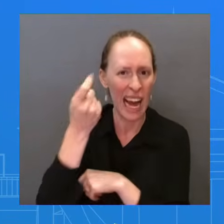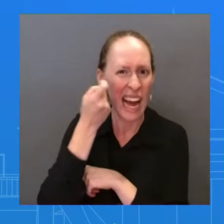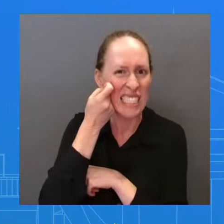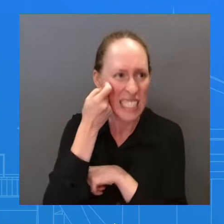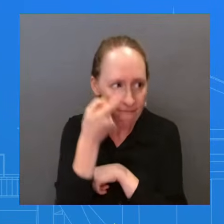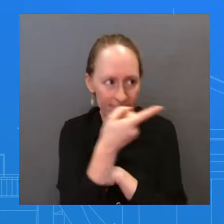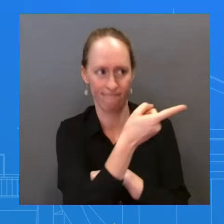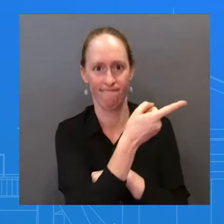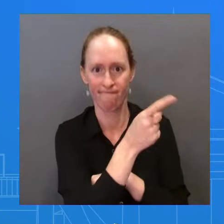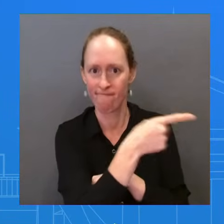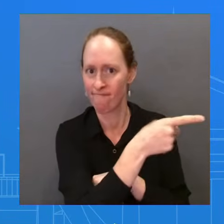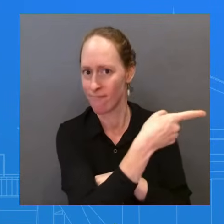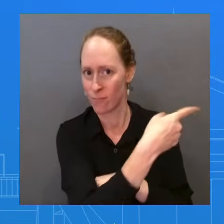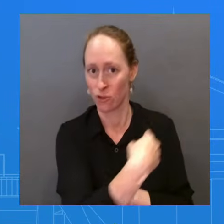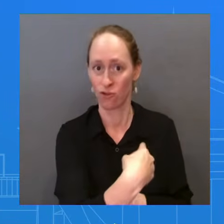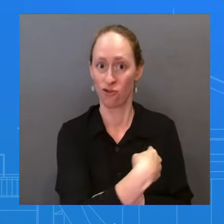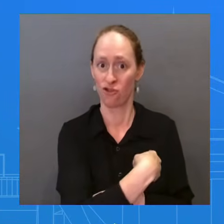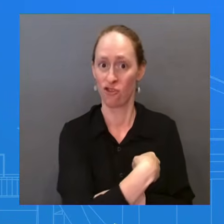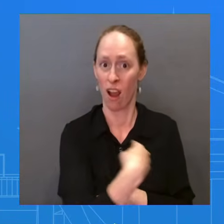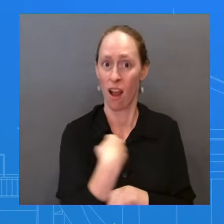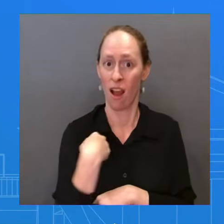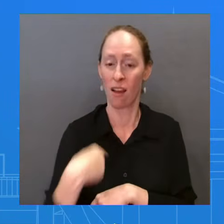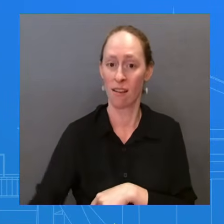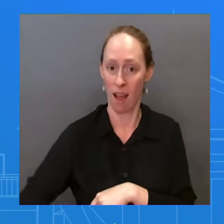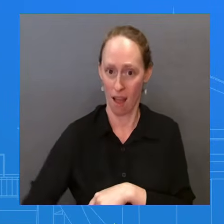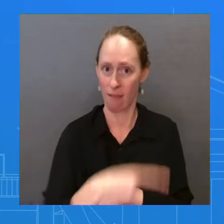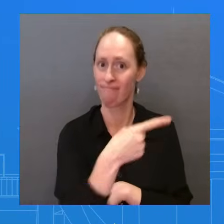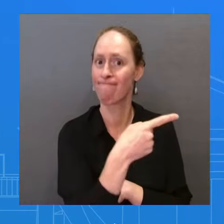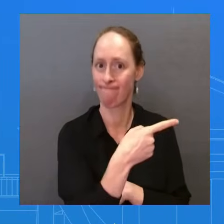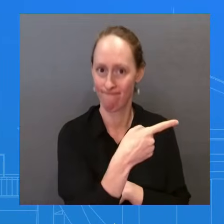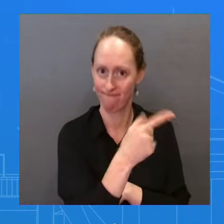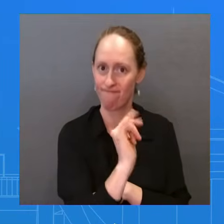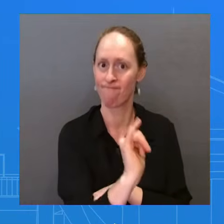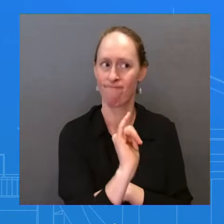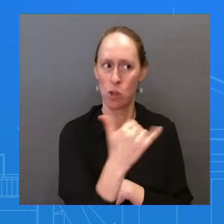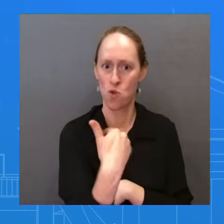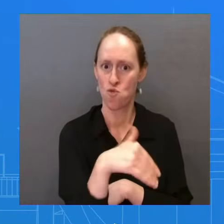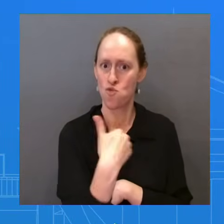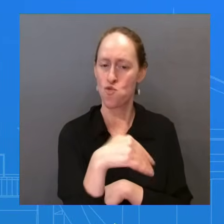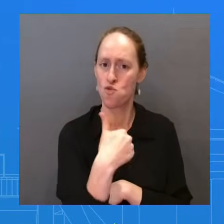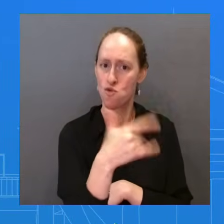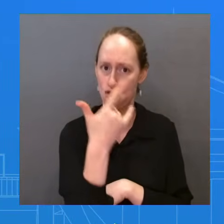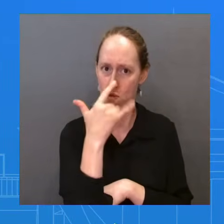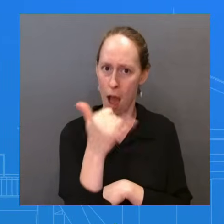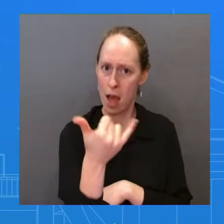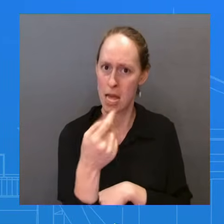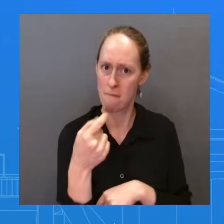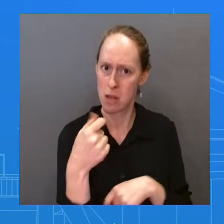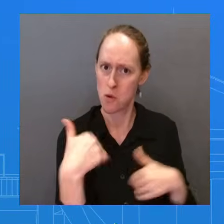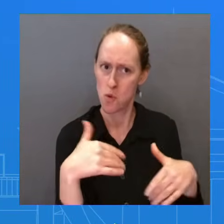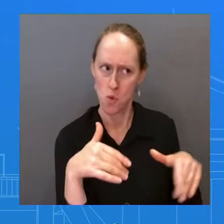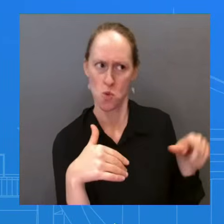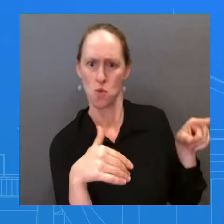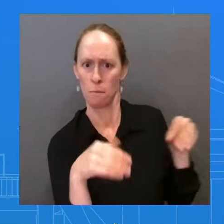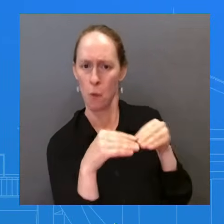"unnecessarily aggressive maneuver" over the South China Sea? What are the implications? What are the potential ramifications? And what could the fallout